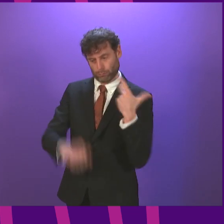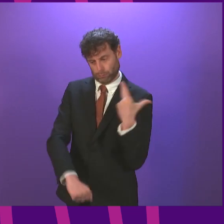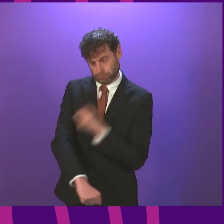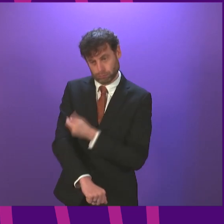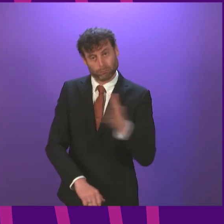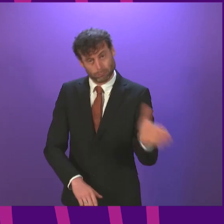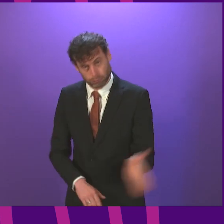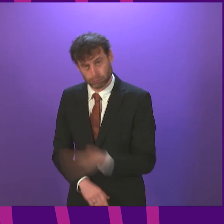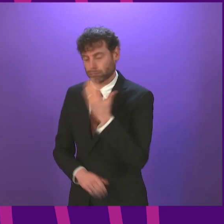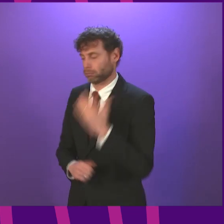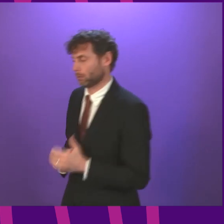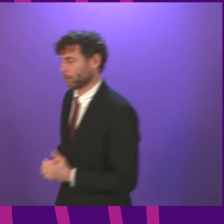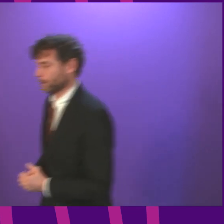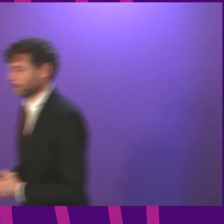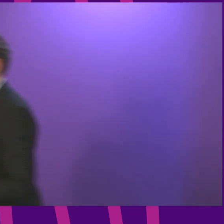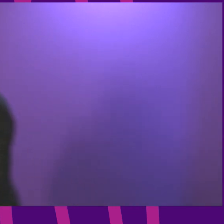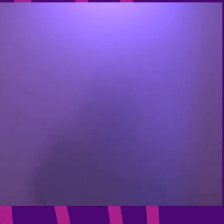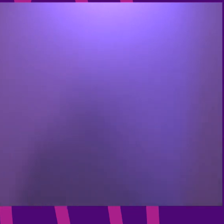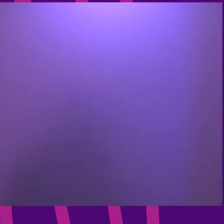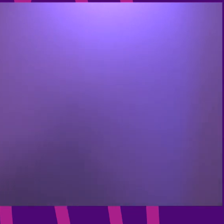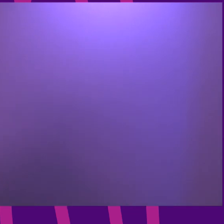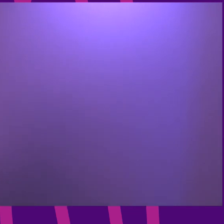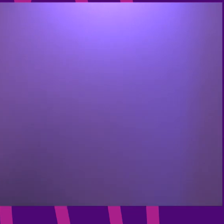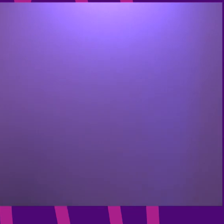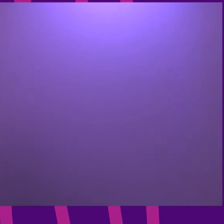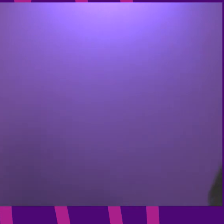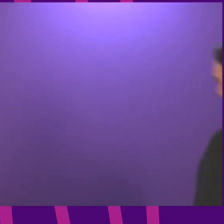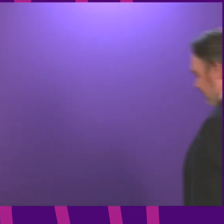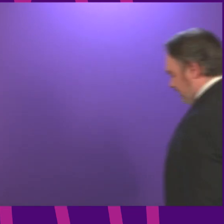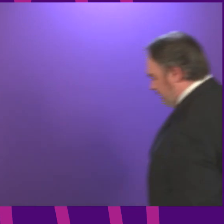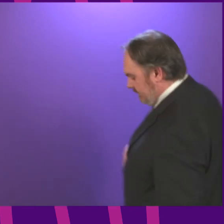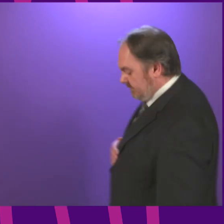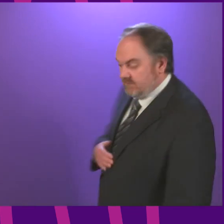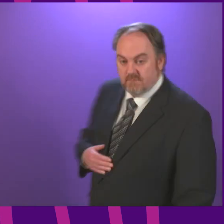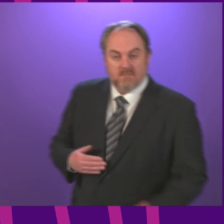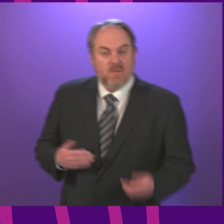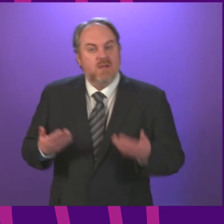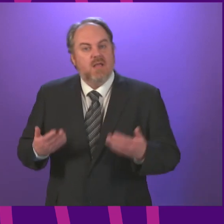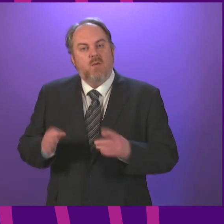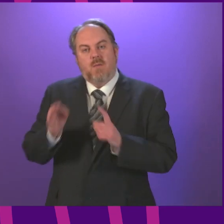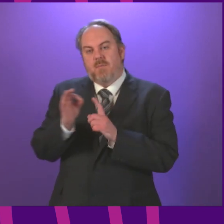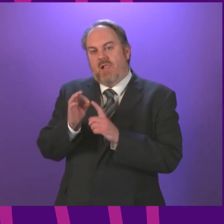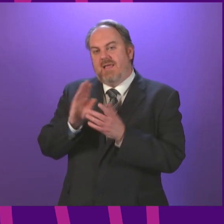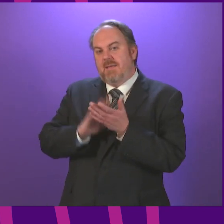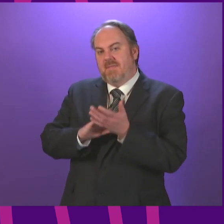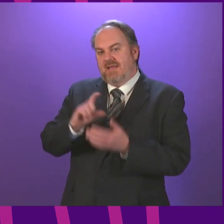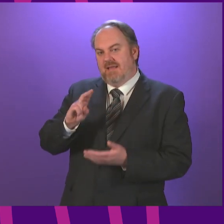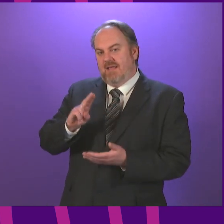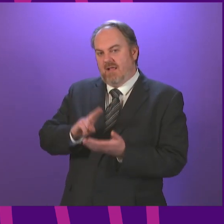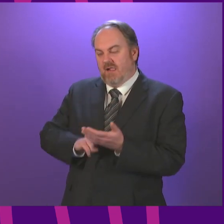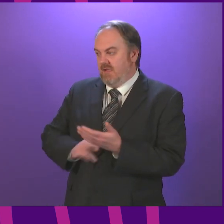Pauline McNeill (Glasgow) (Lab): To ask the First Minister for what reason